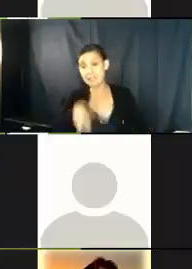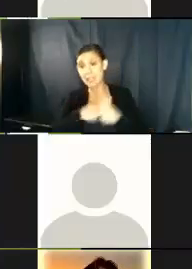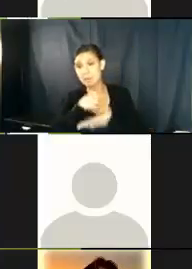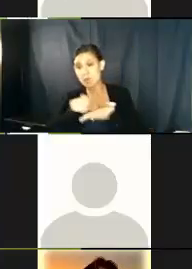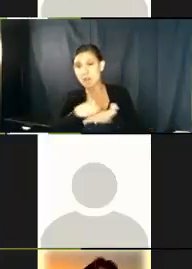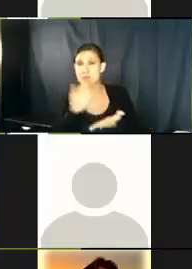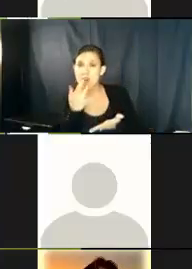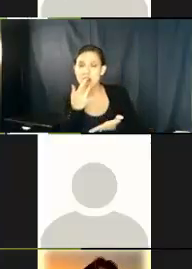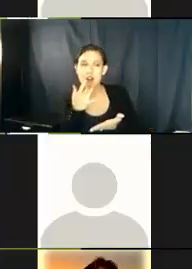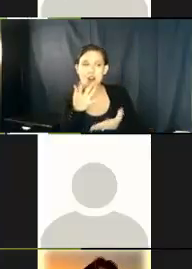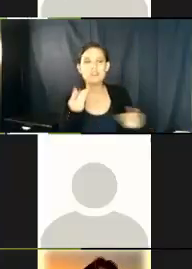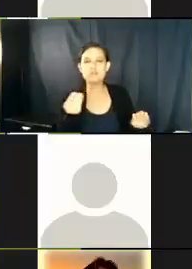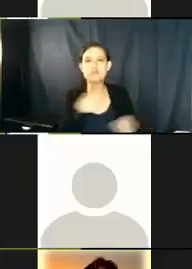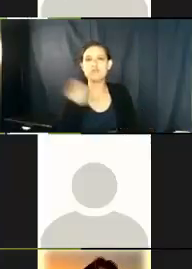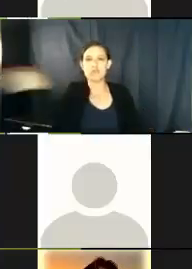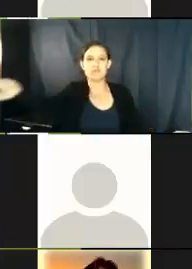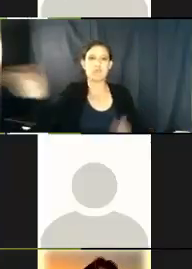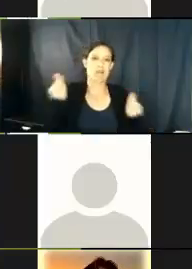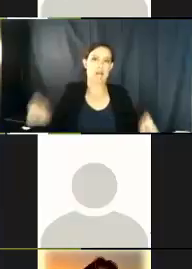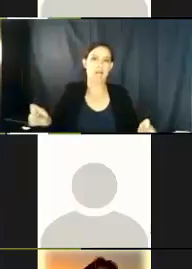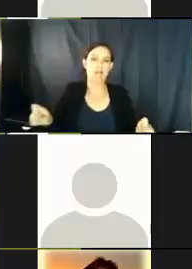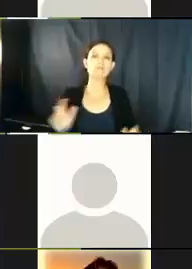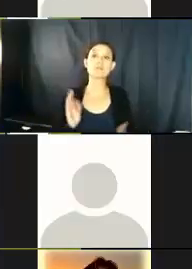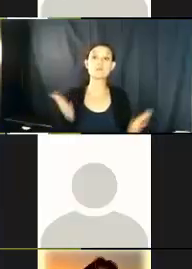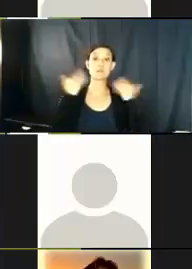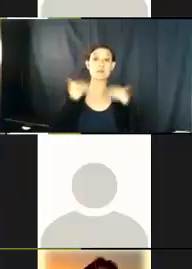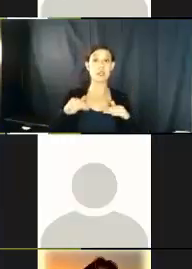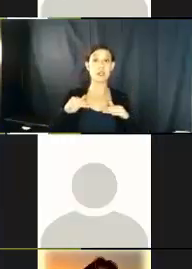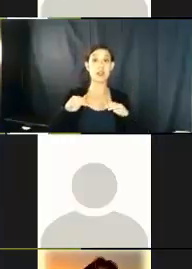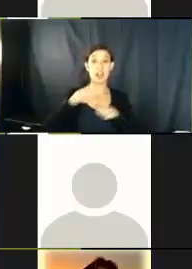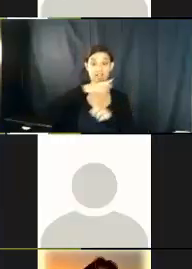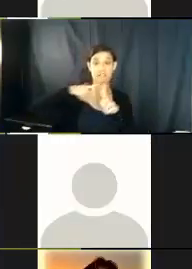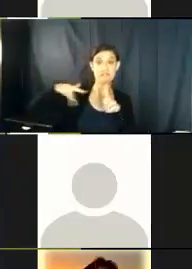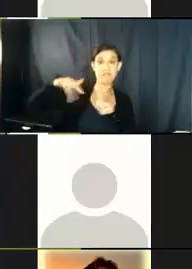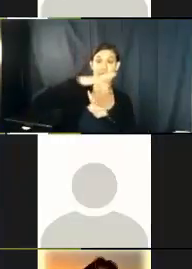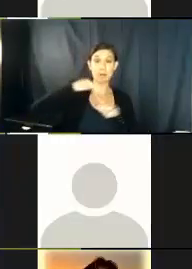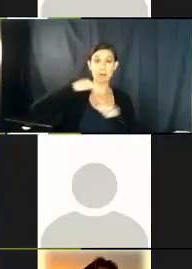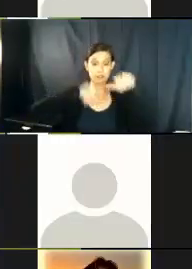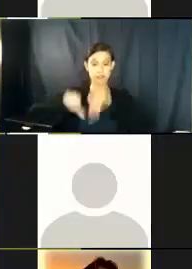In our environmental science course we have an upcycling project for students to do.